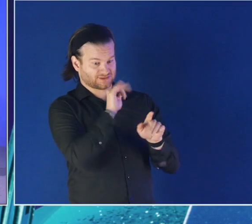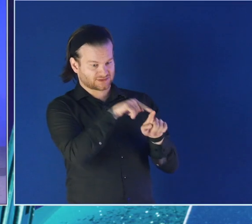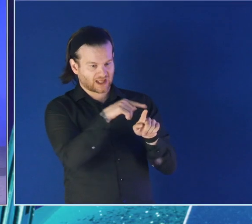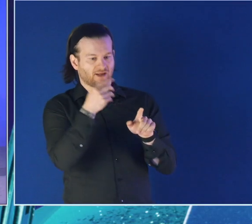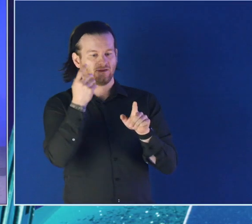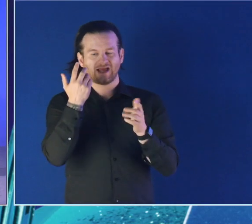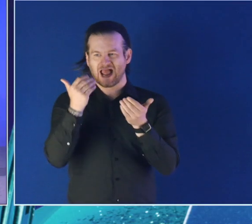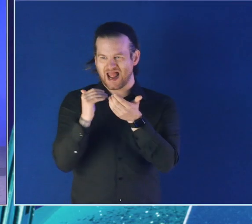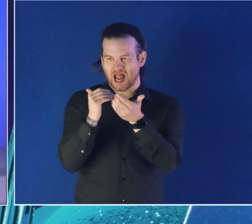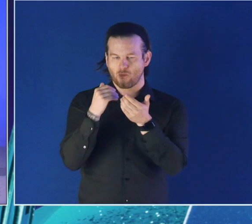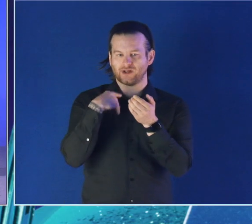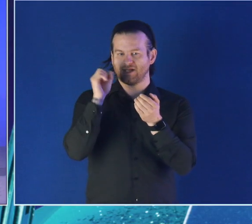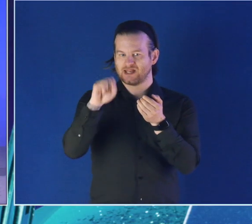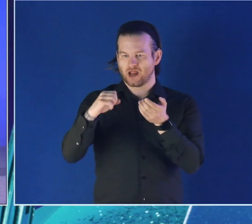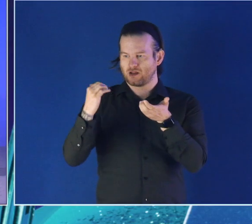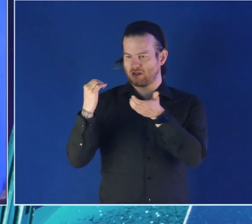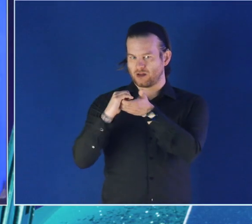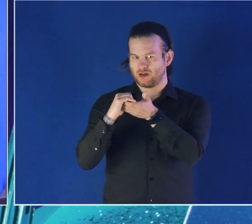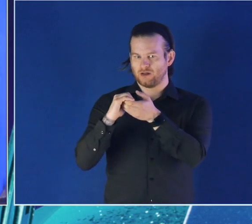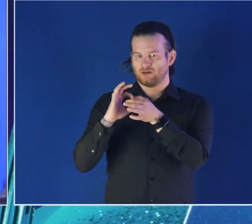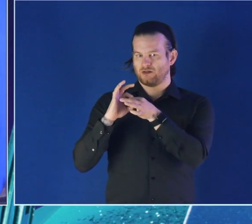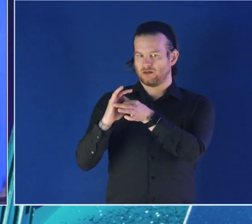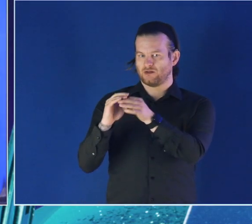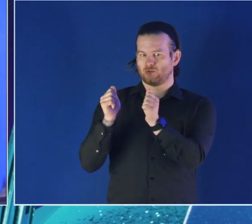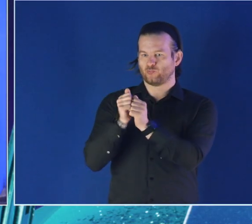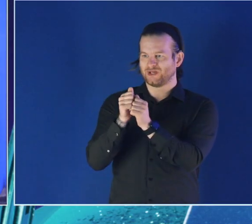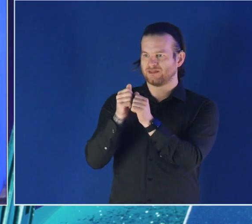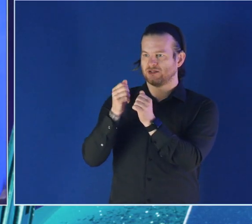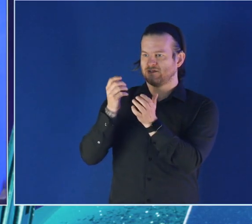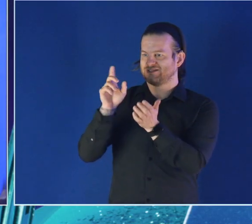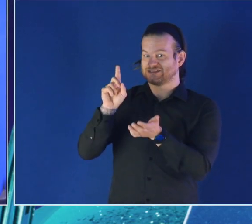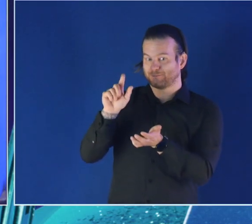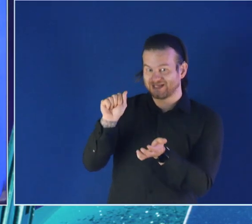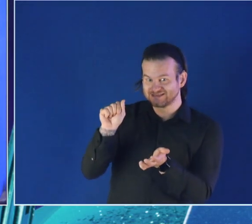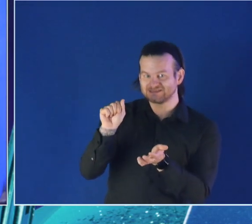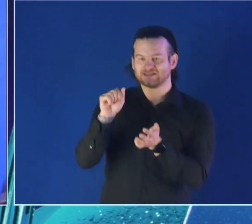how is communication technology being impacted by AI today? Blair, we're going to start with you.